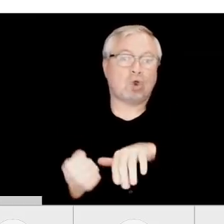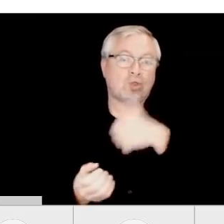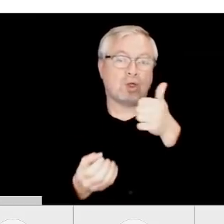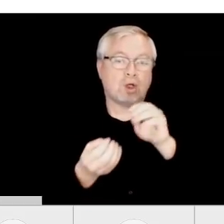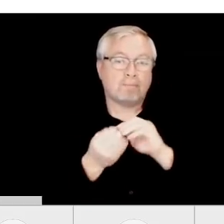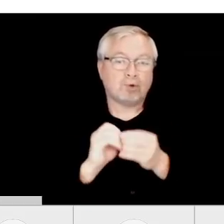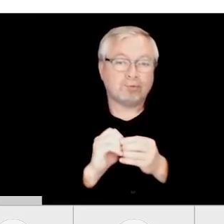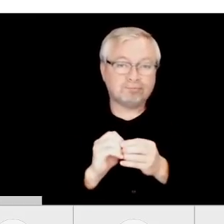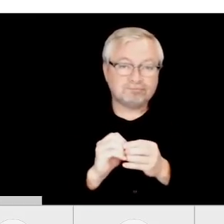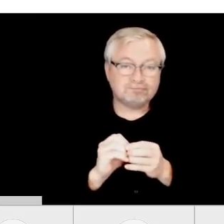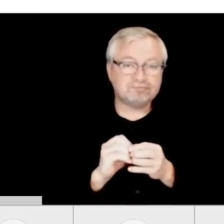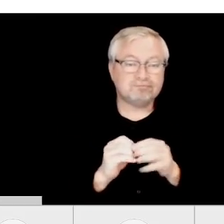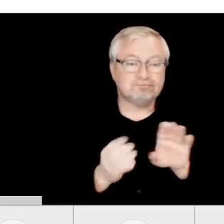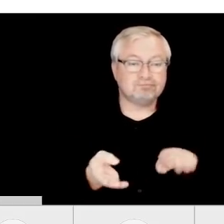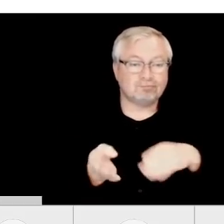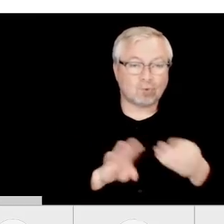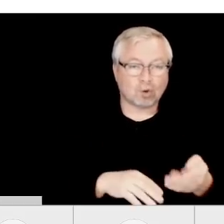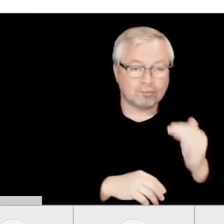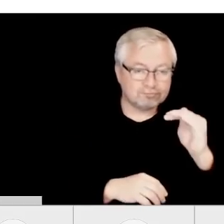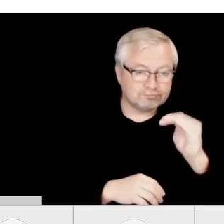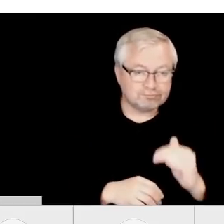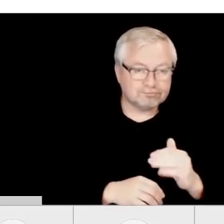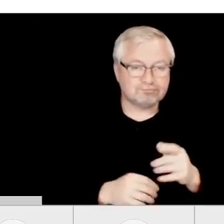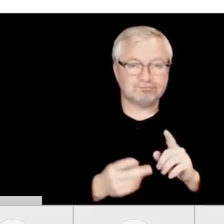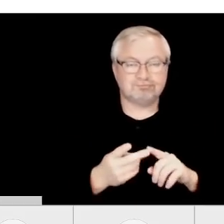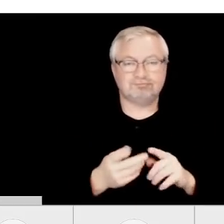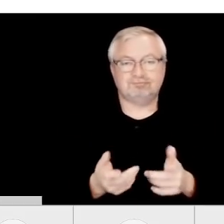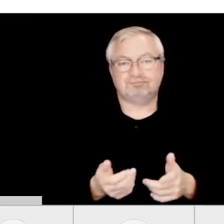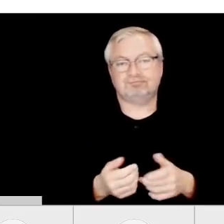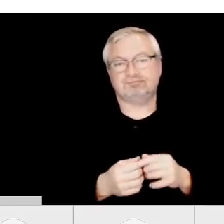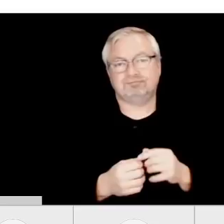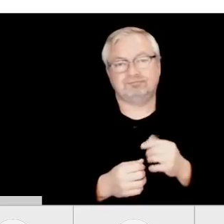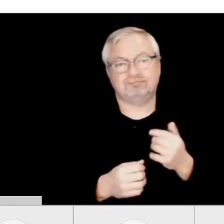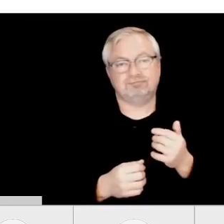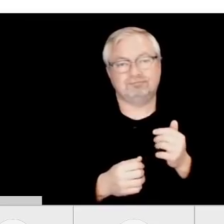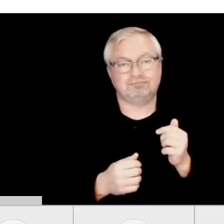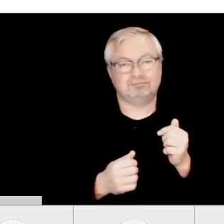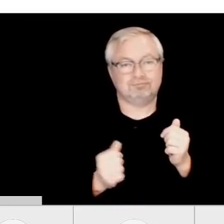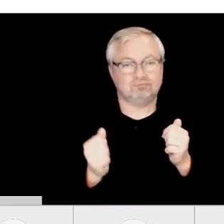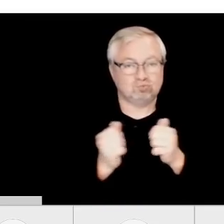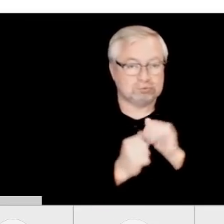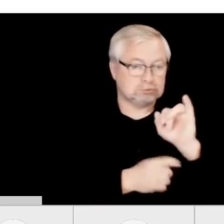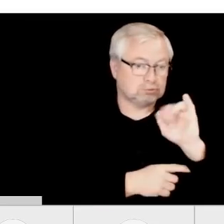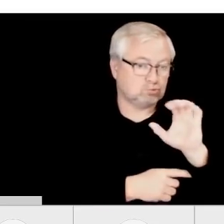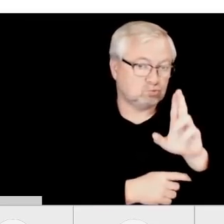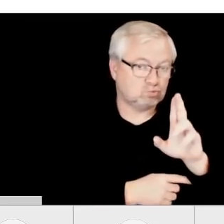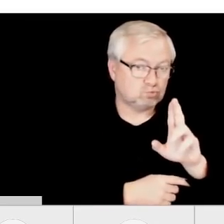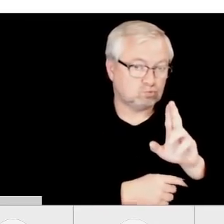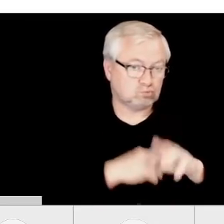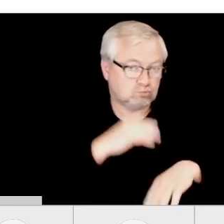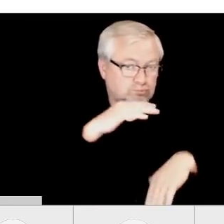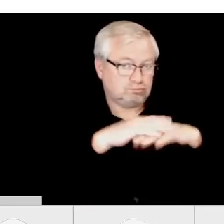number that's run with ICU capacity at the cap that we have set now which is